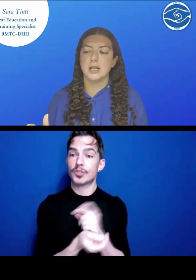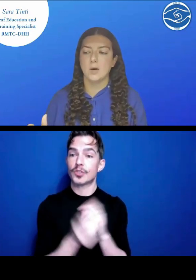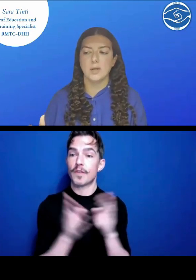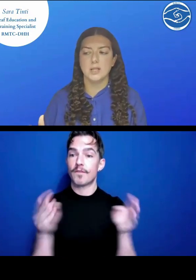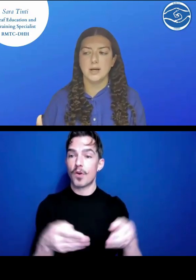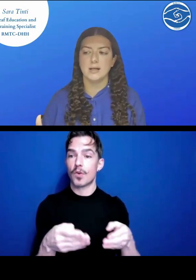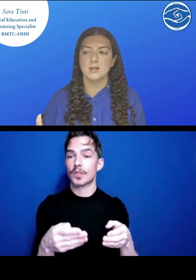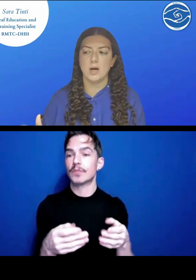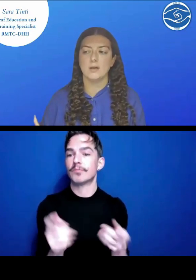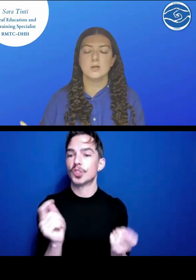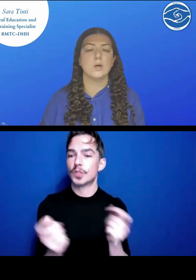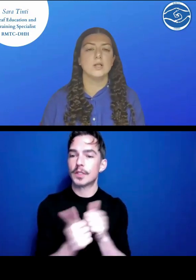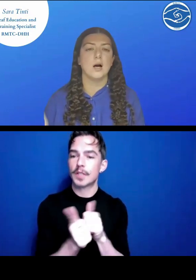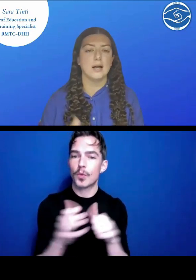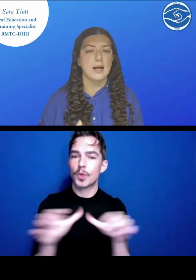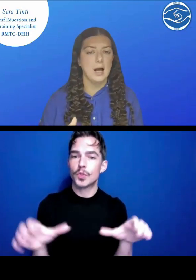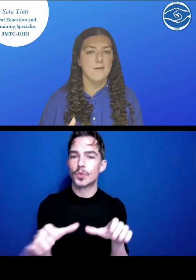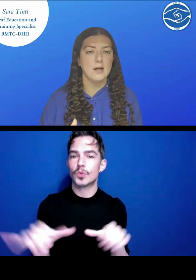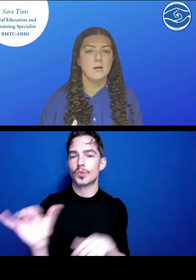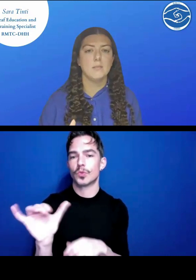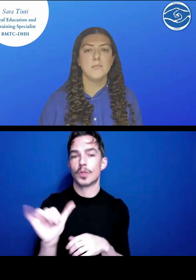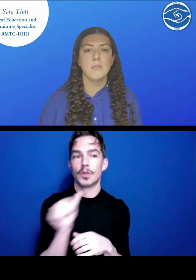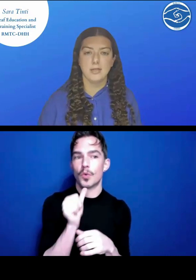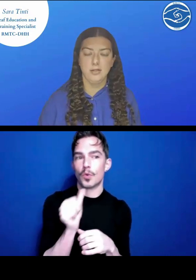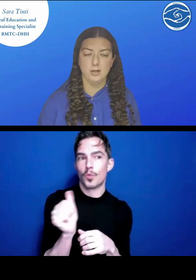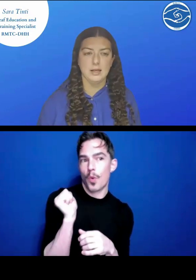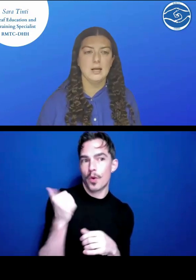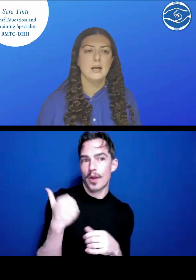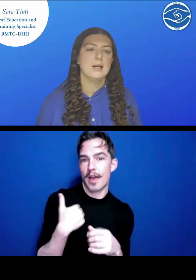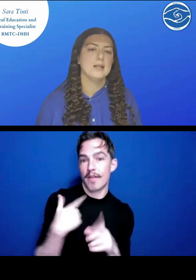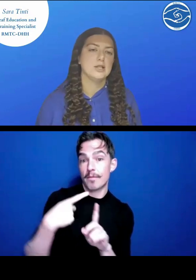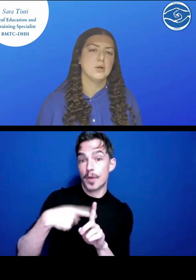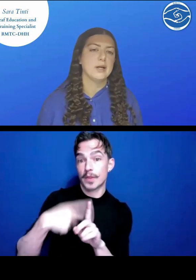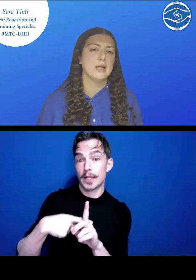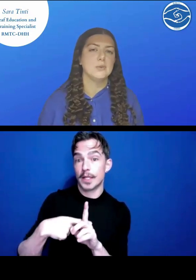changing how we do it as well. So we're not going to have it monthly. This year we're